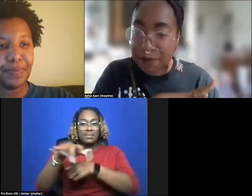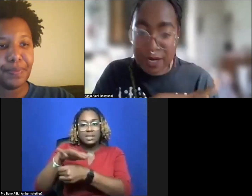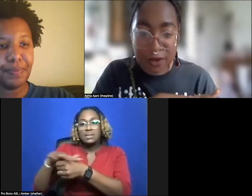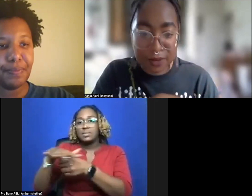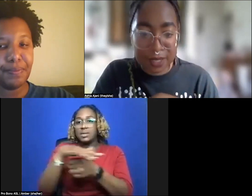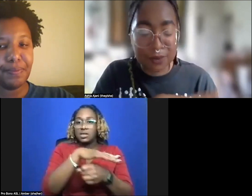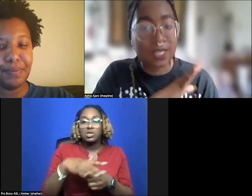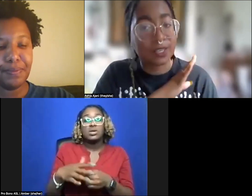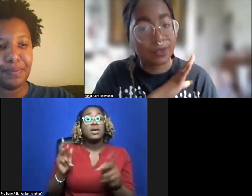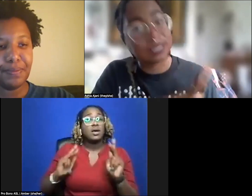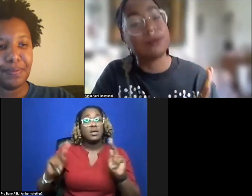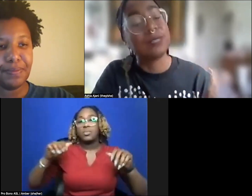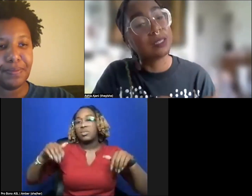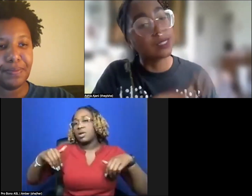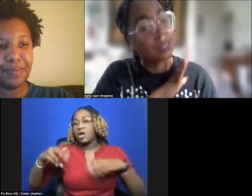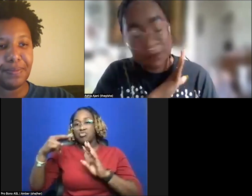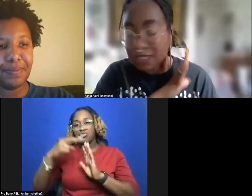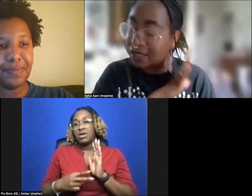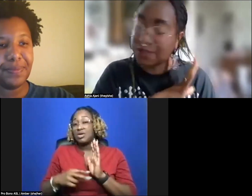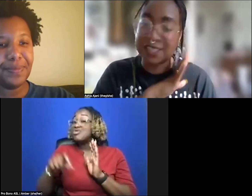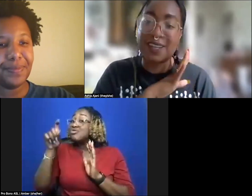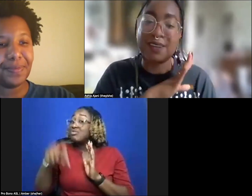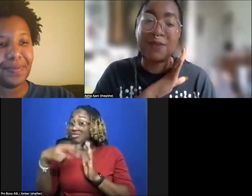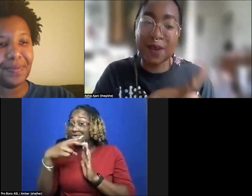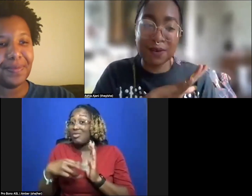haven't read it already, which like, you need to read this book. This book is so good. If you